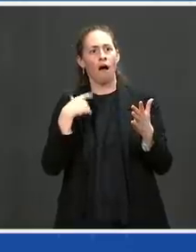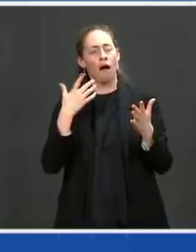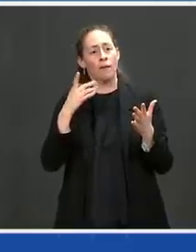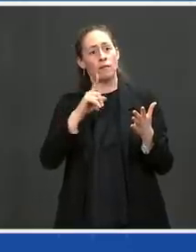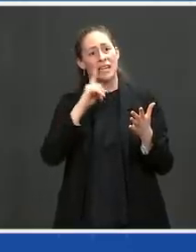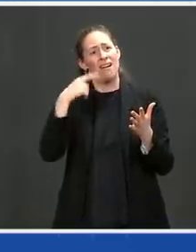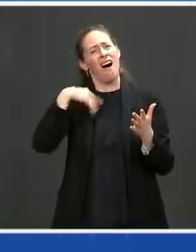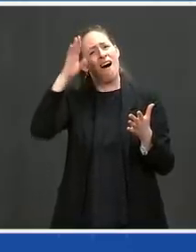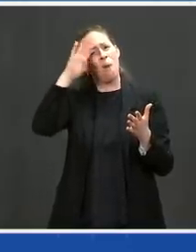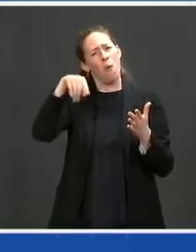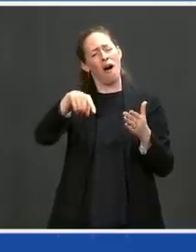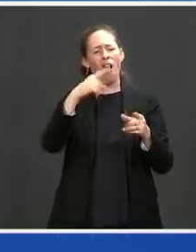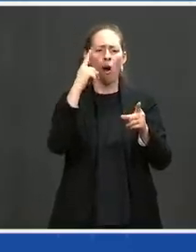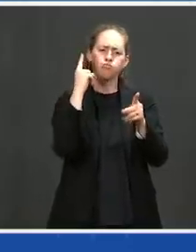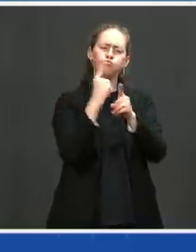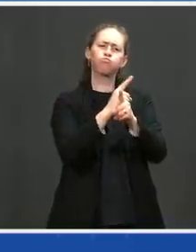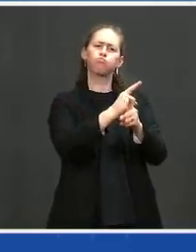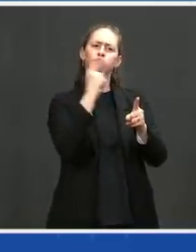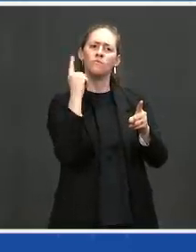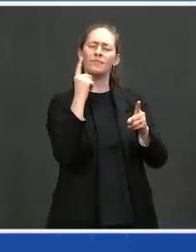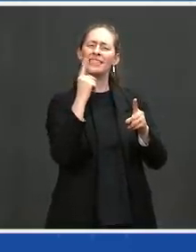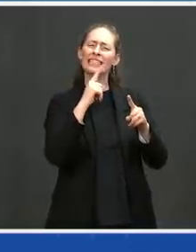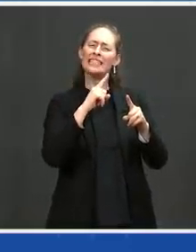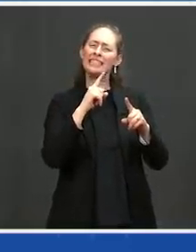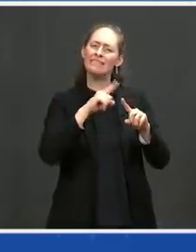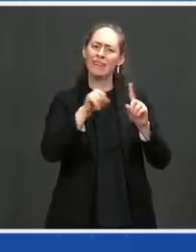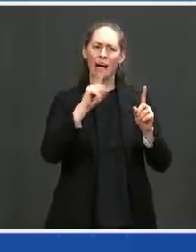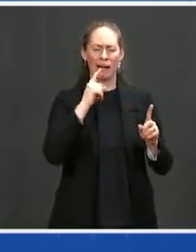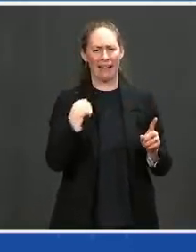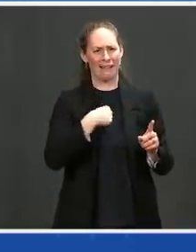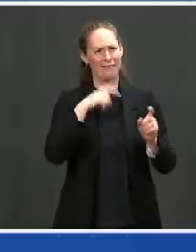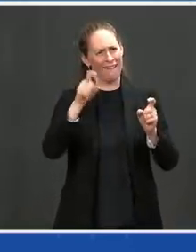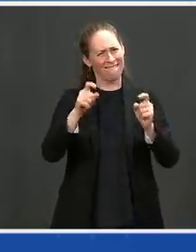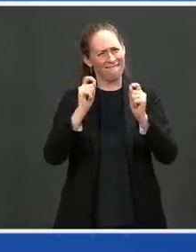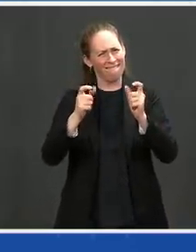we got a lot we can do while we're talking about what we're going to do about the filibuster.